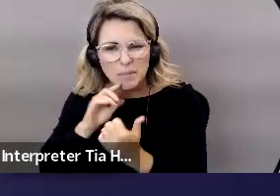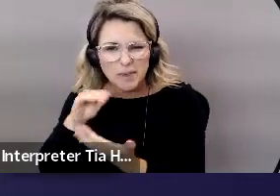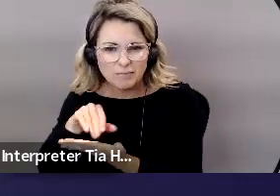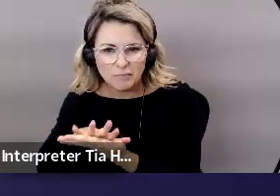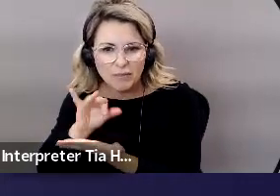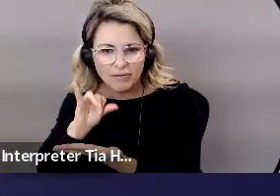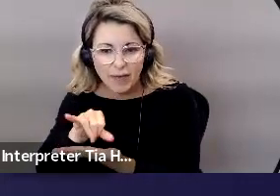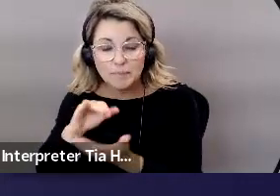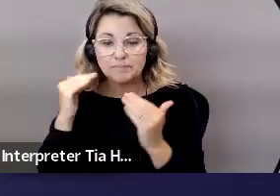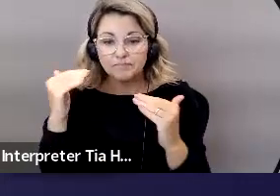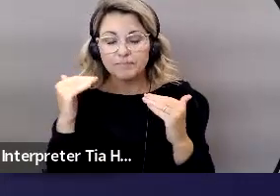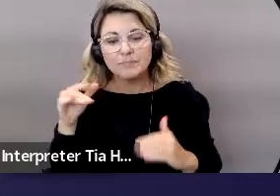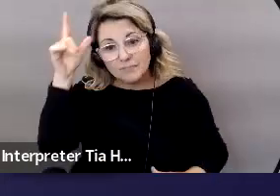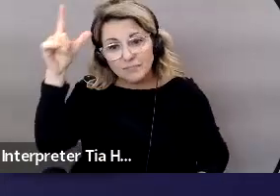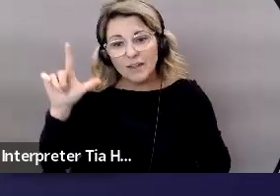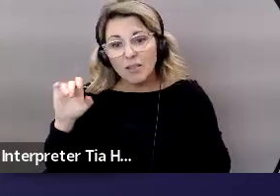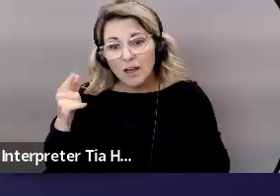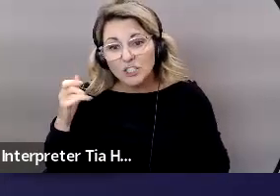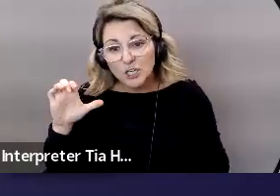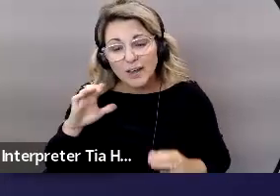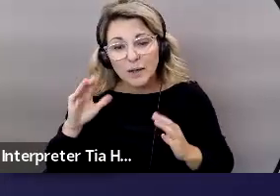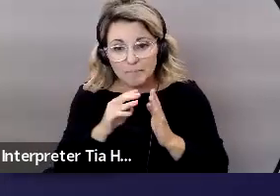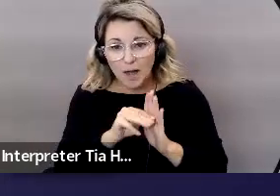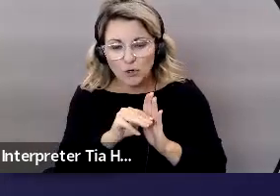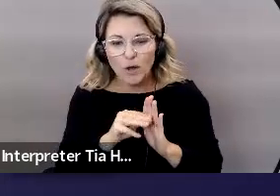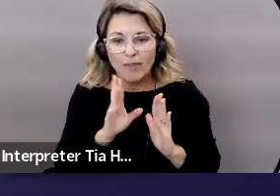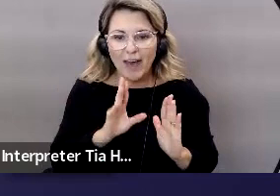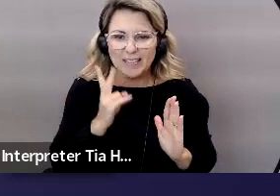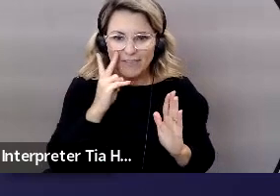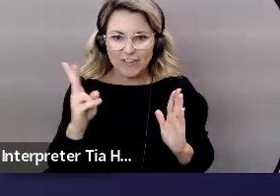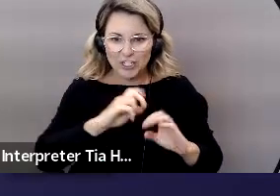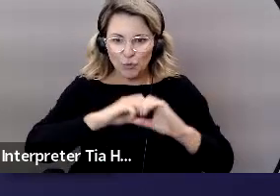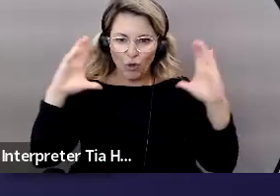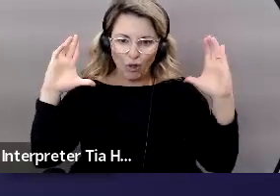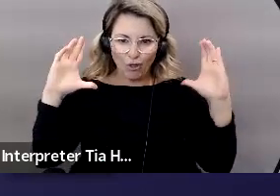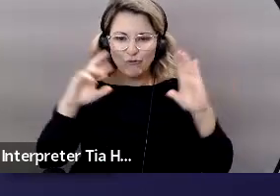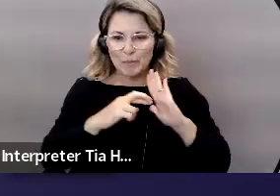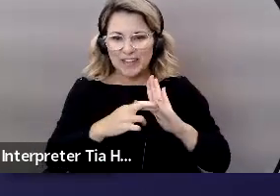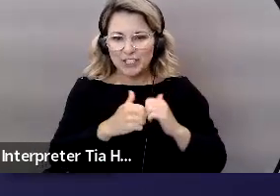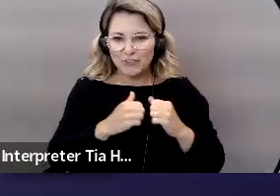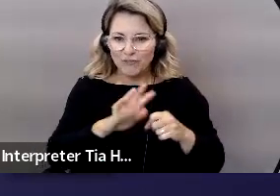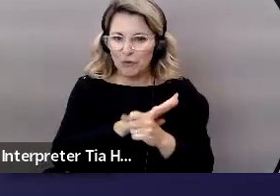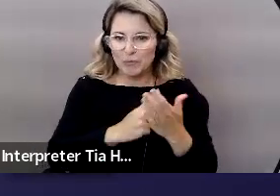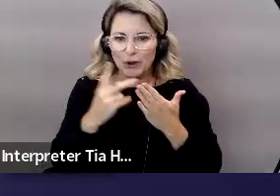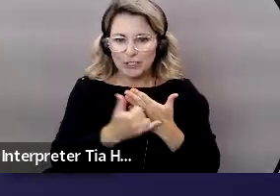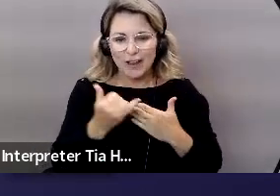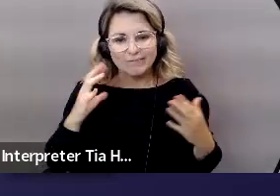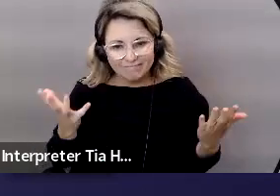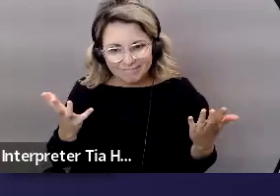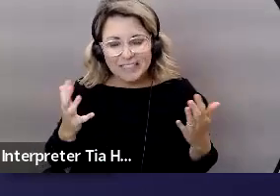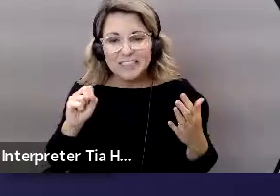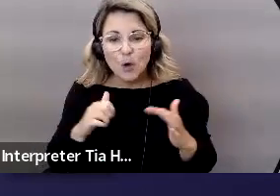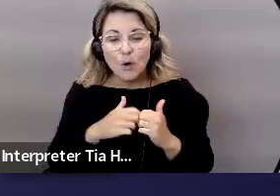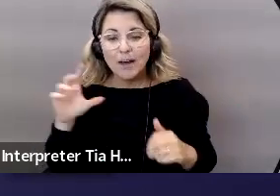becomes a visual representation of the entire project. And, you know, to Dr. Rumrill's point